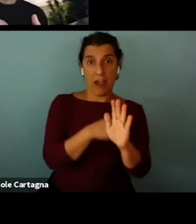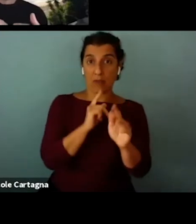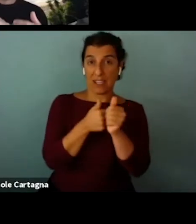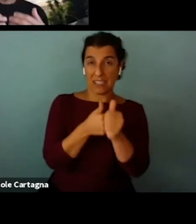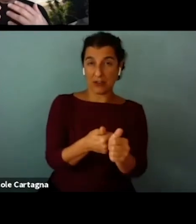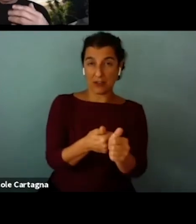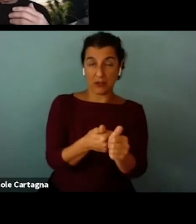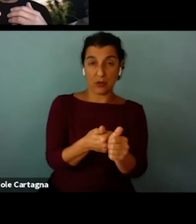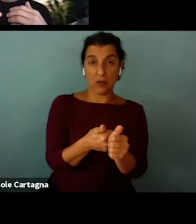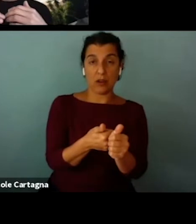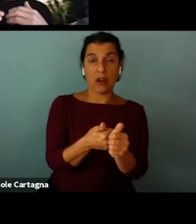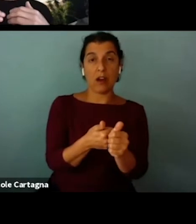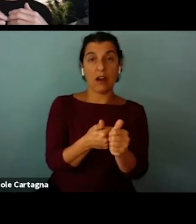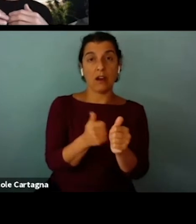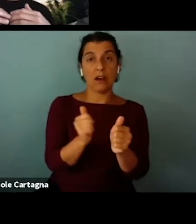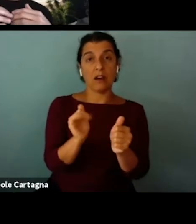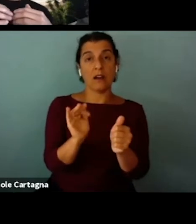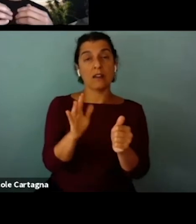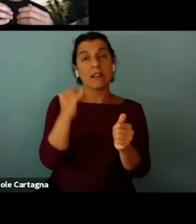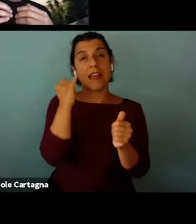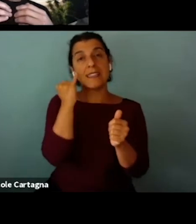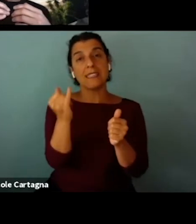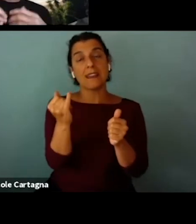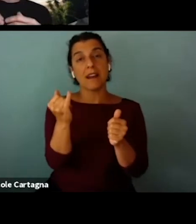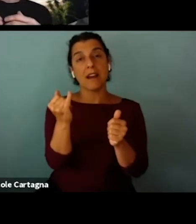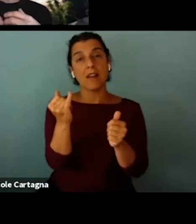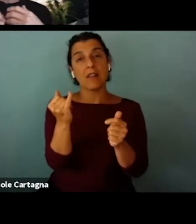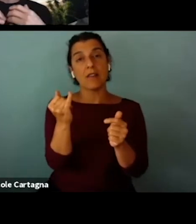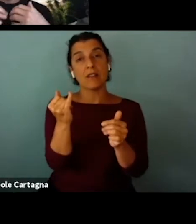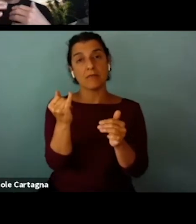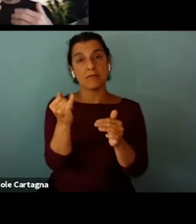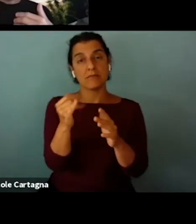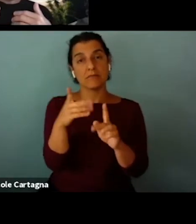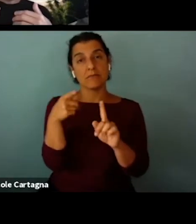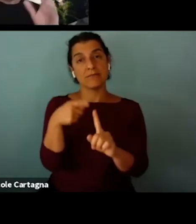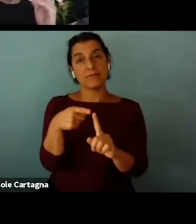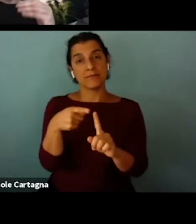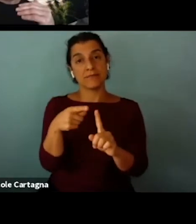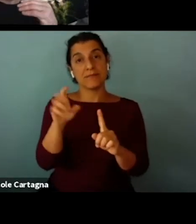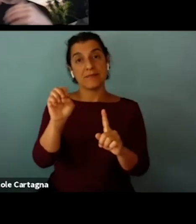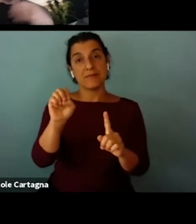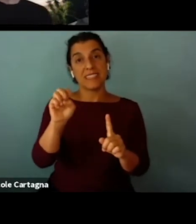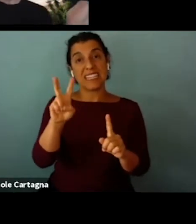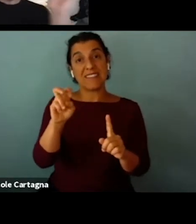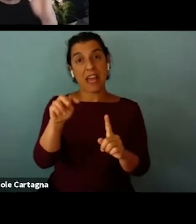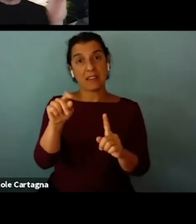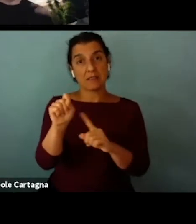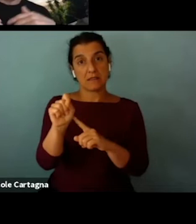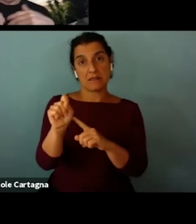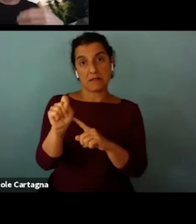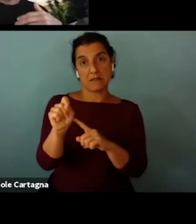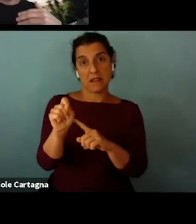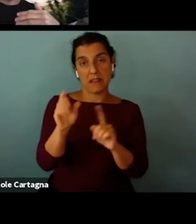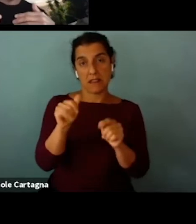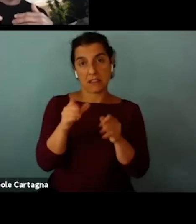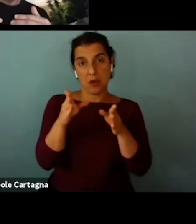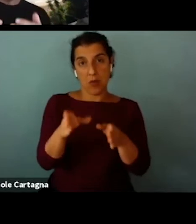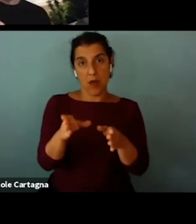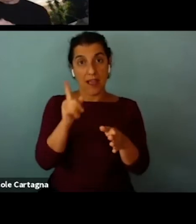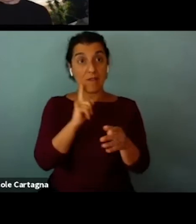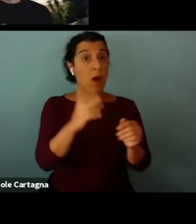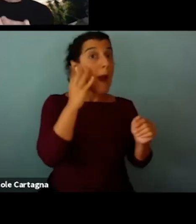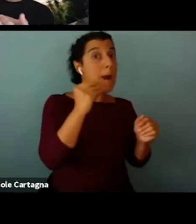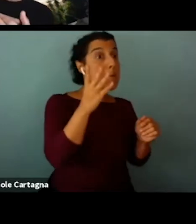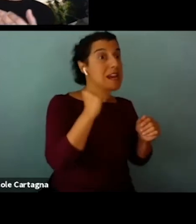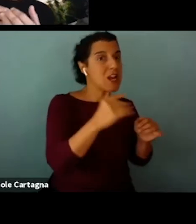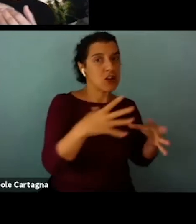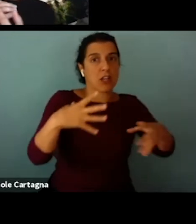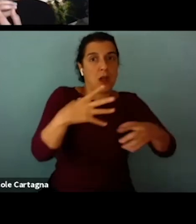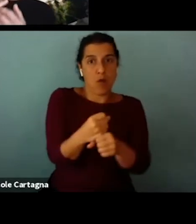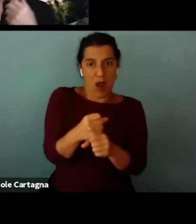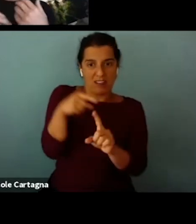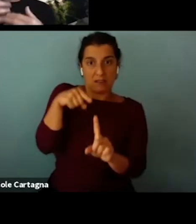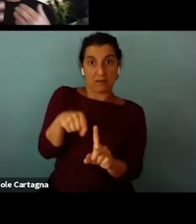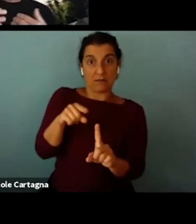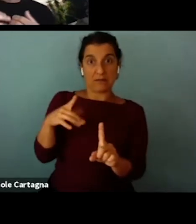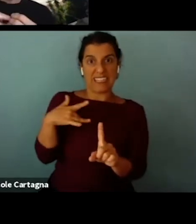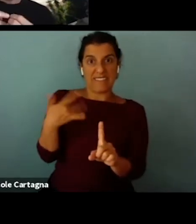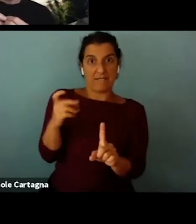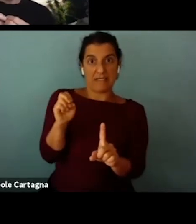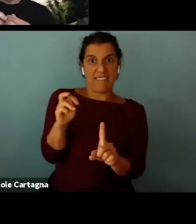is is the idea of basically events as a way of compressing experience and so how do we encode